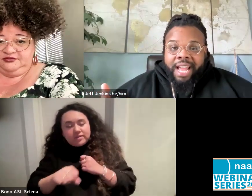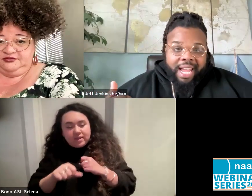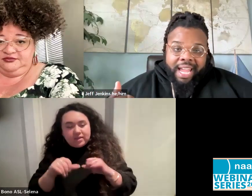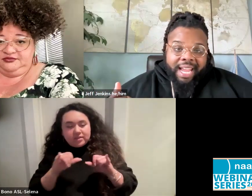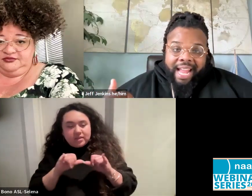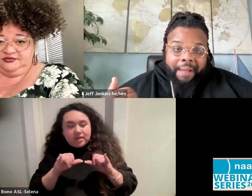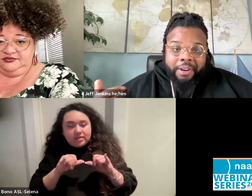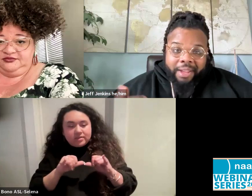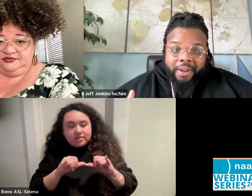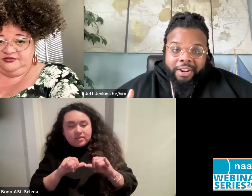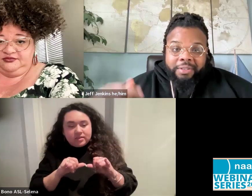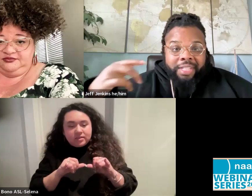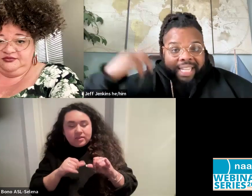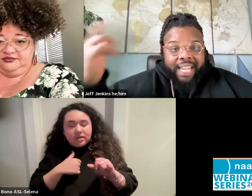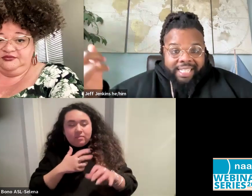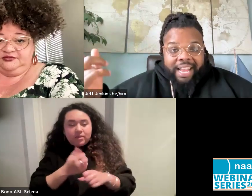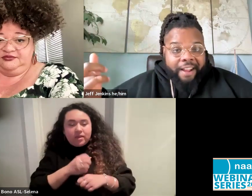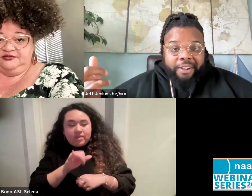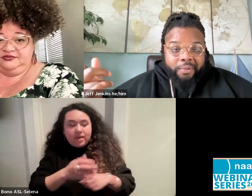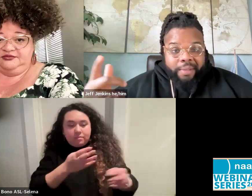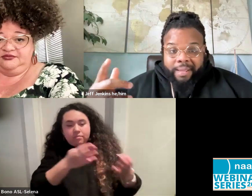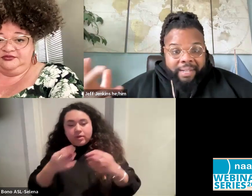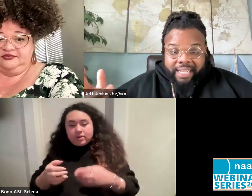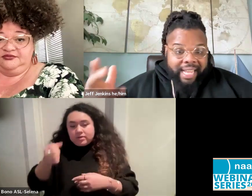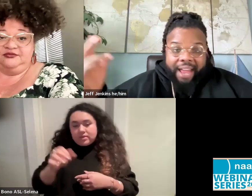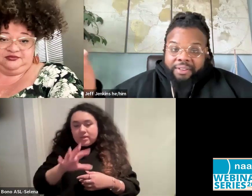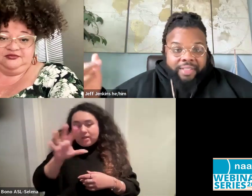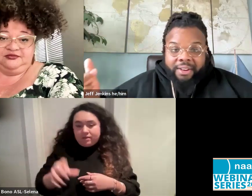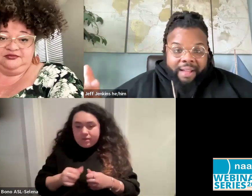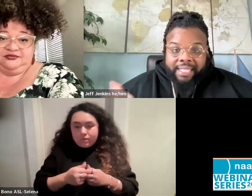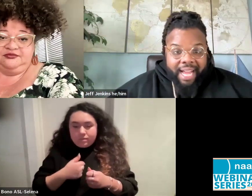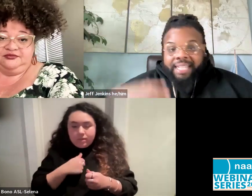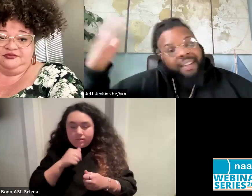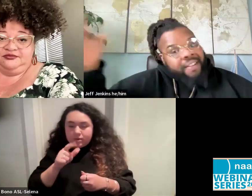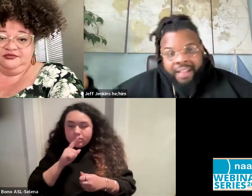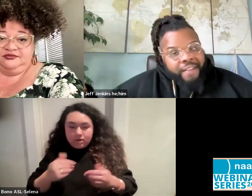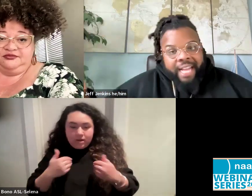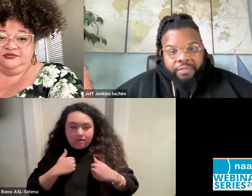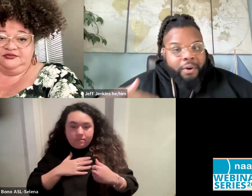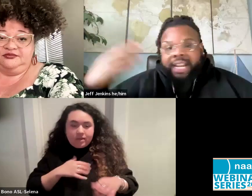A I've got to get one of those and take you to South Africa because I don't know if they're going to have my size ask for it.